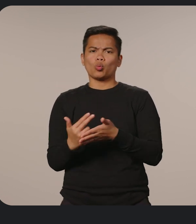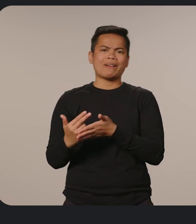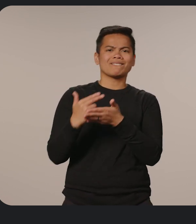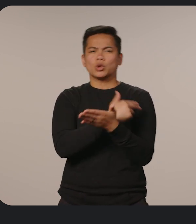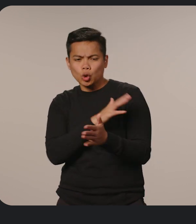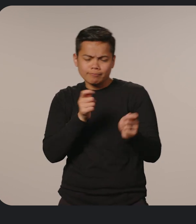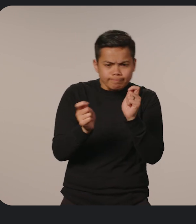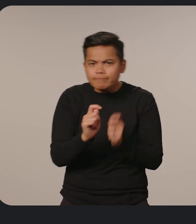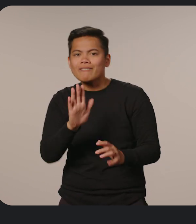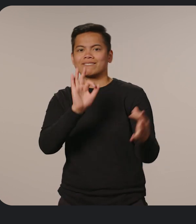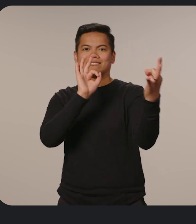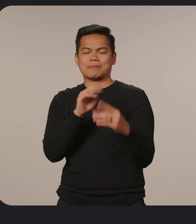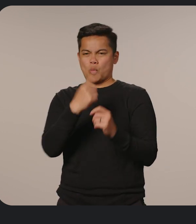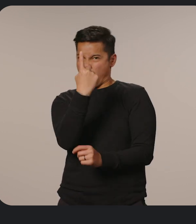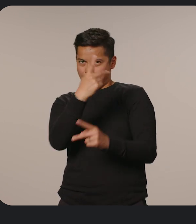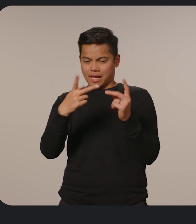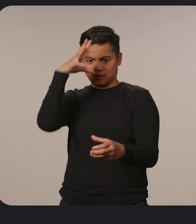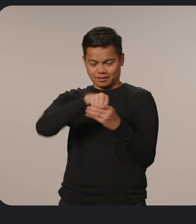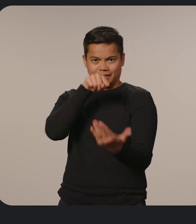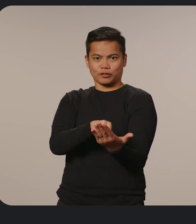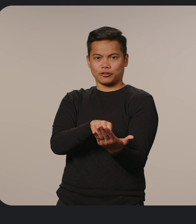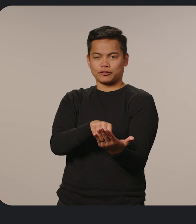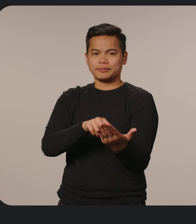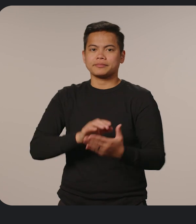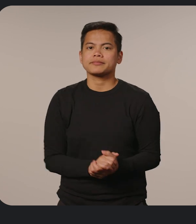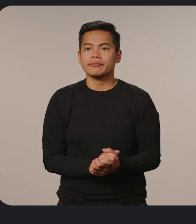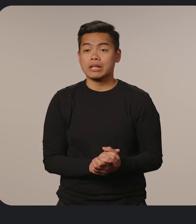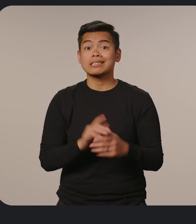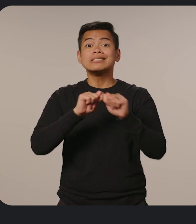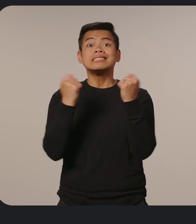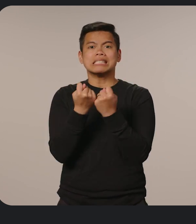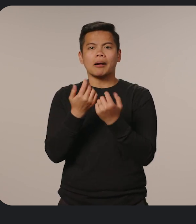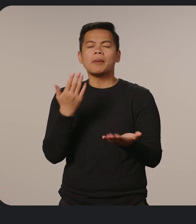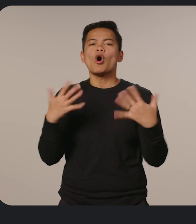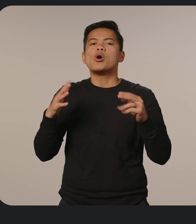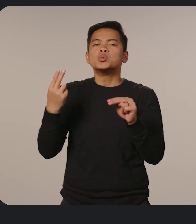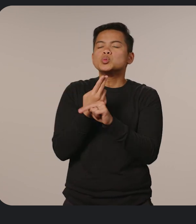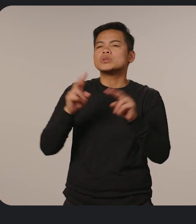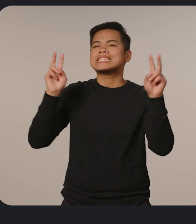feedback in one place as you receive it